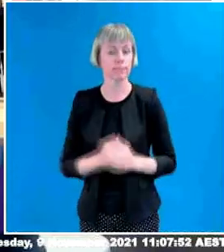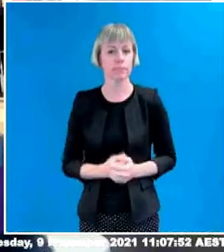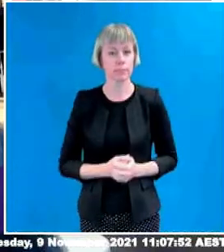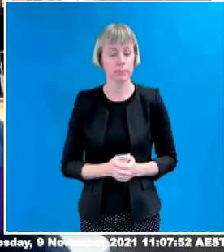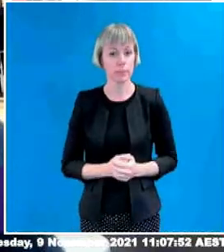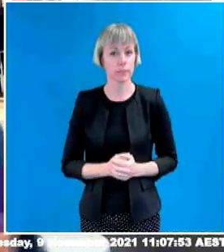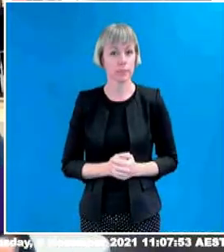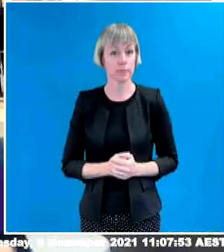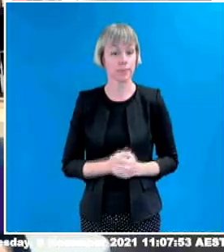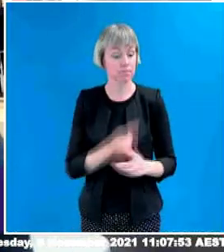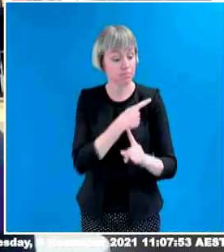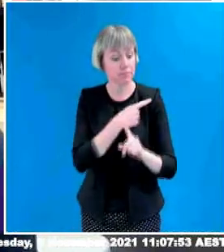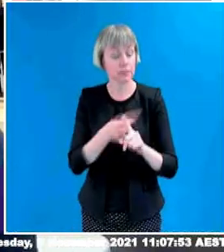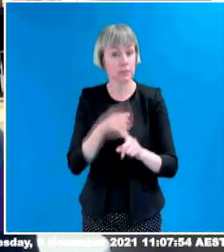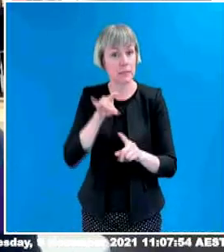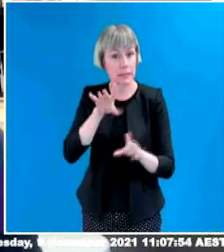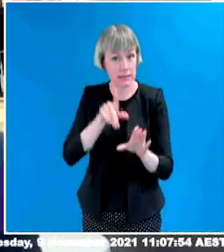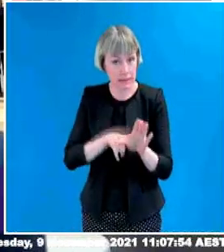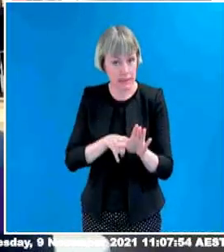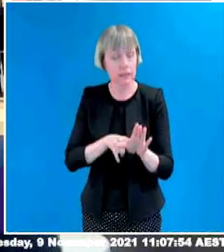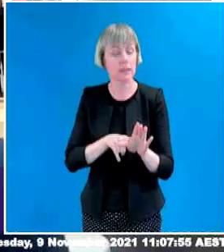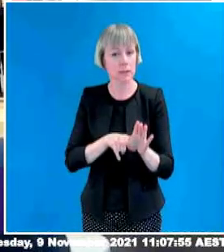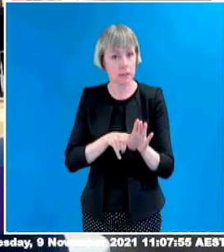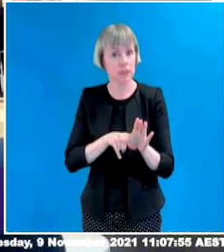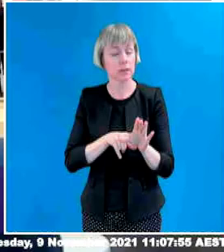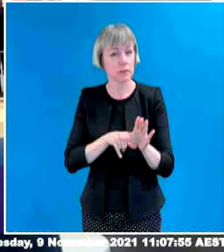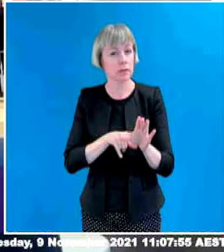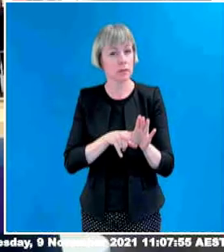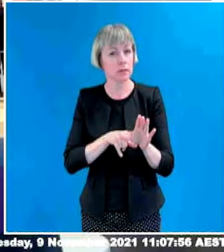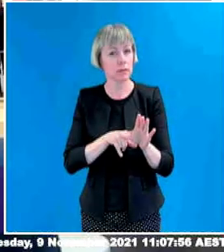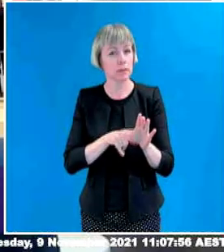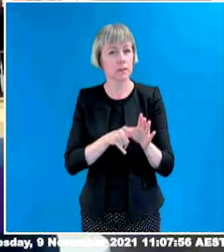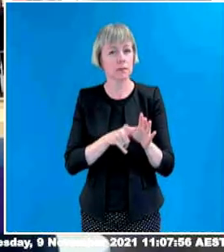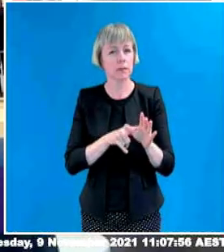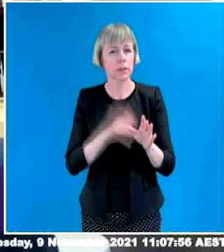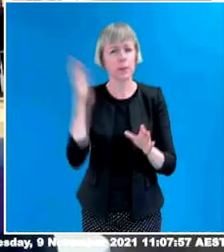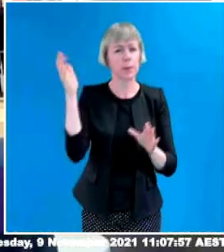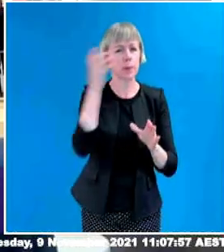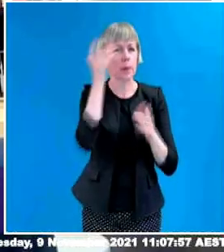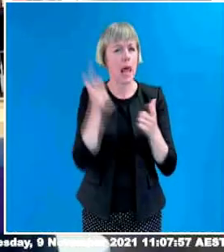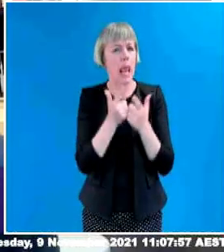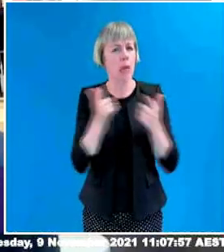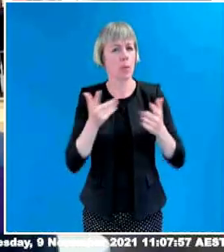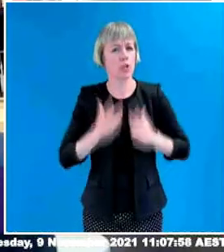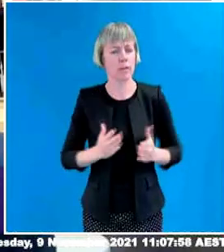many ways there has been an attempt to translate the language of human rights as relevant to business.